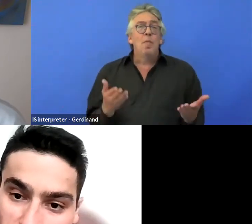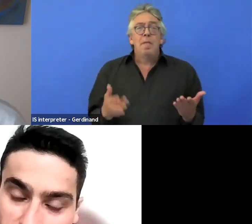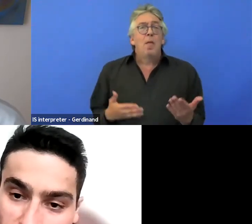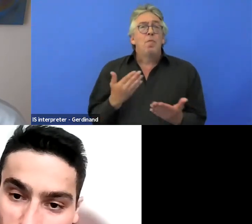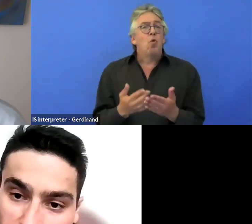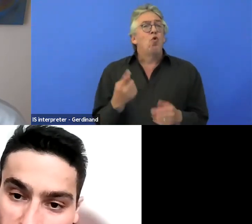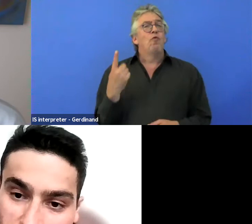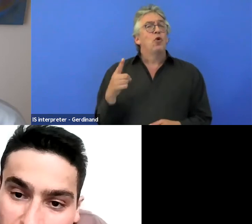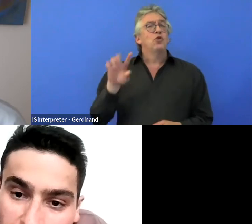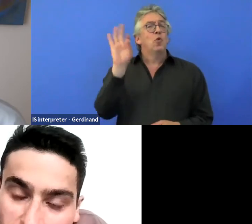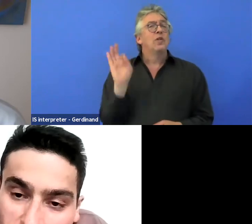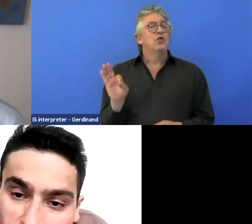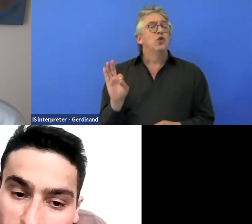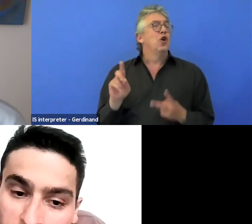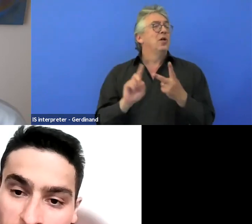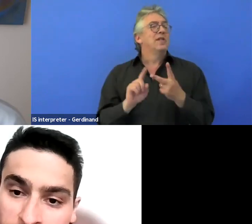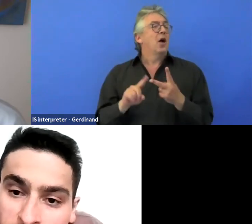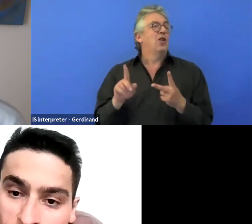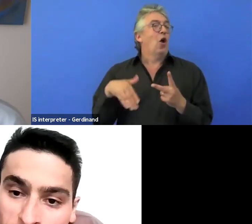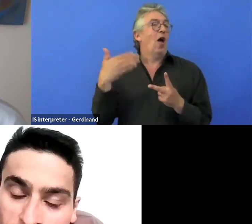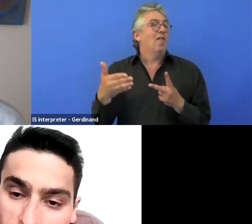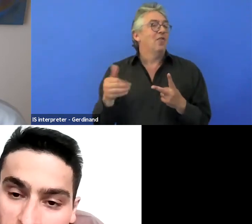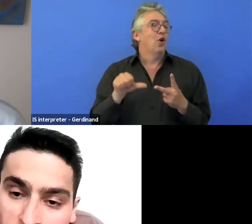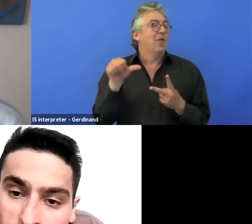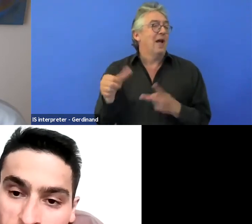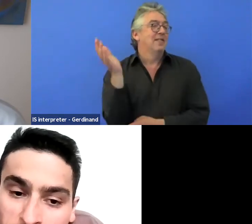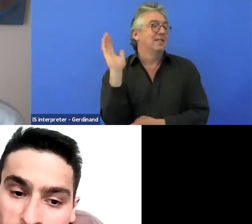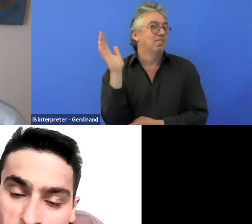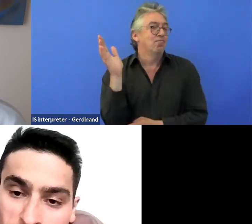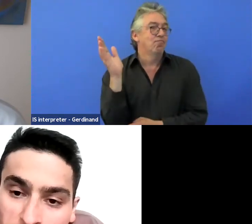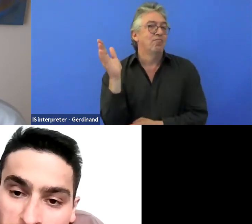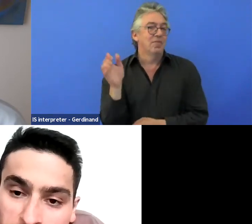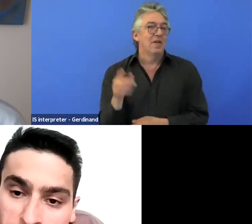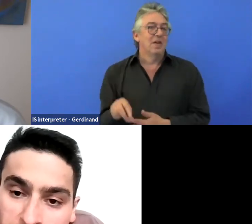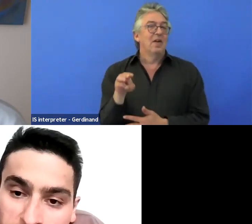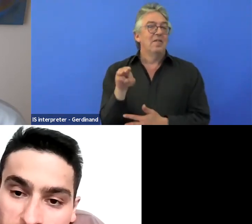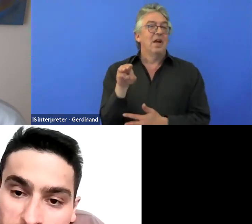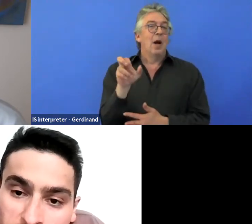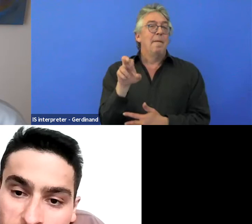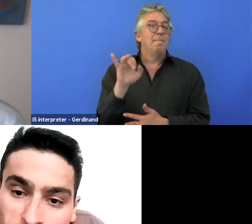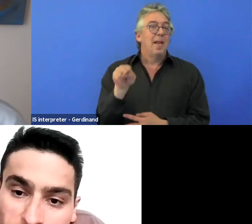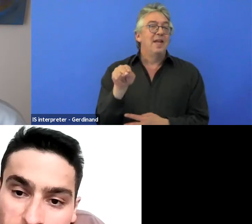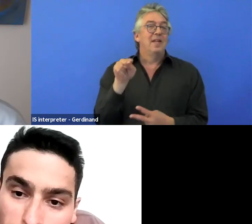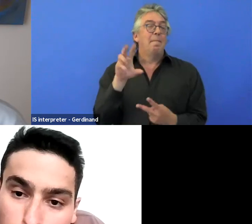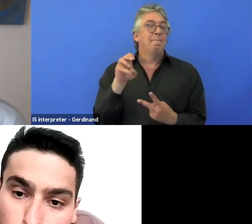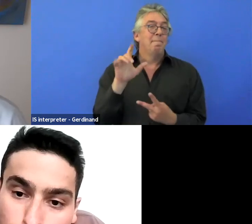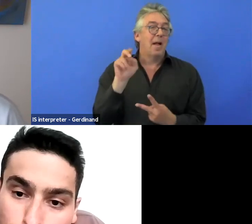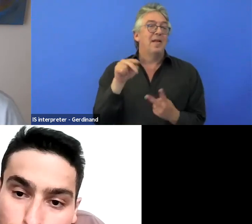and the second we can address after the other presentations. Is it okay? CHIARA: Yes.